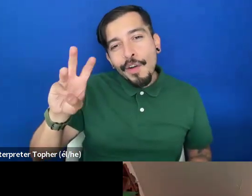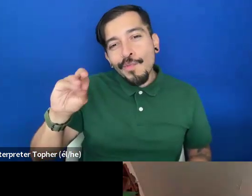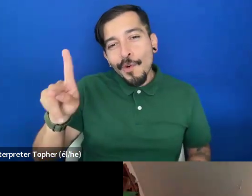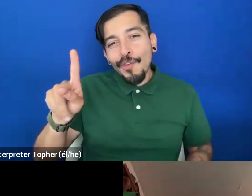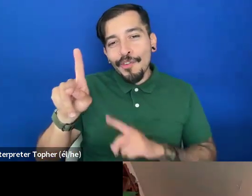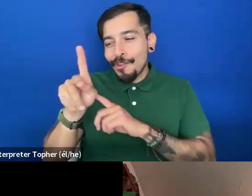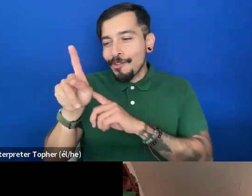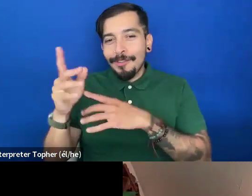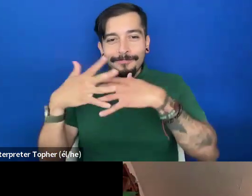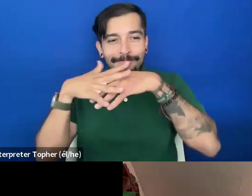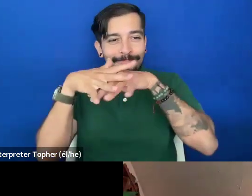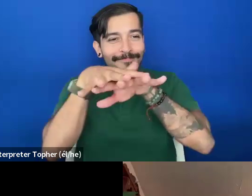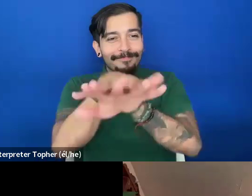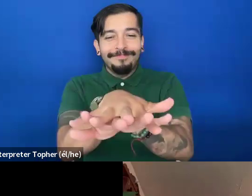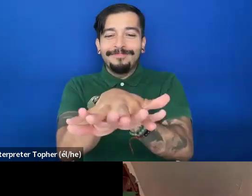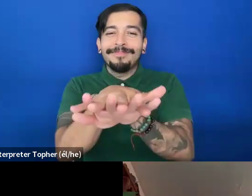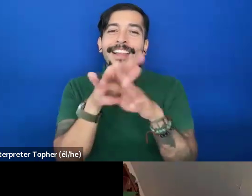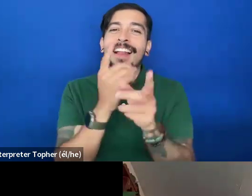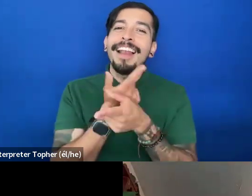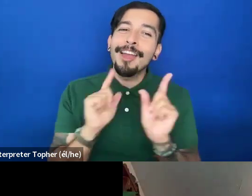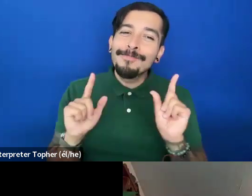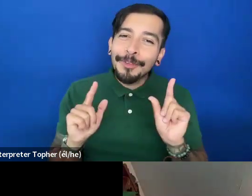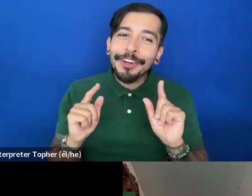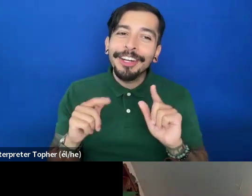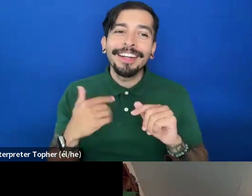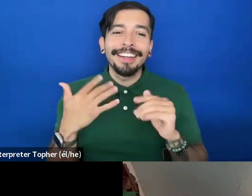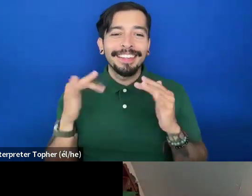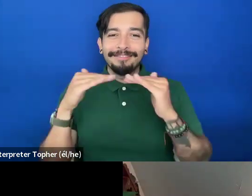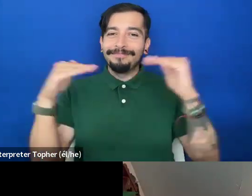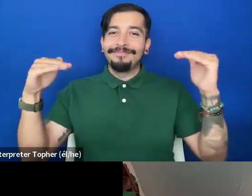bigger levels, like all, I mean, any marginalized community